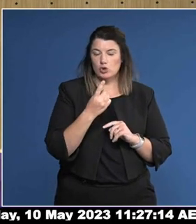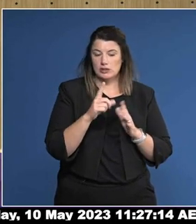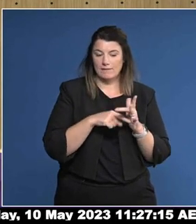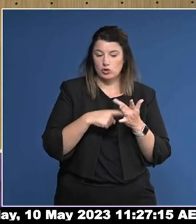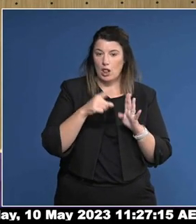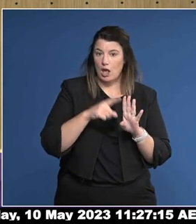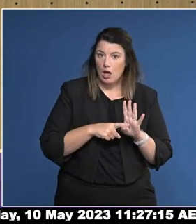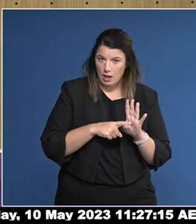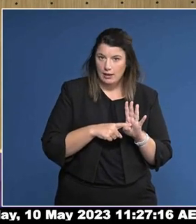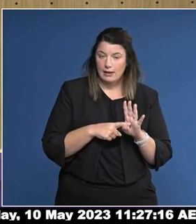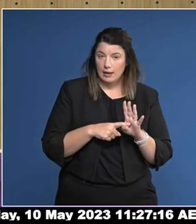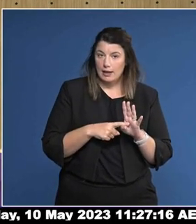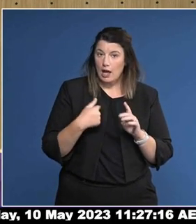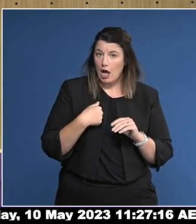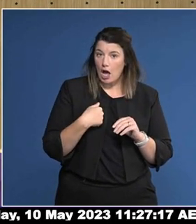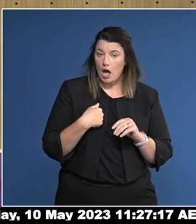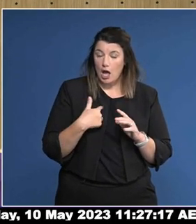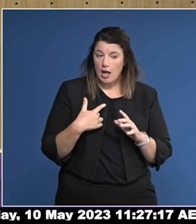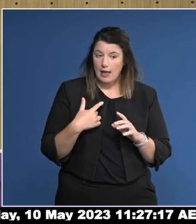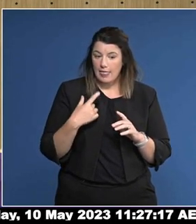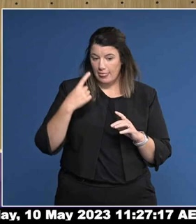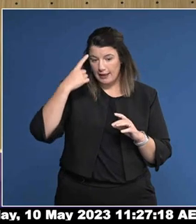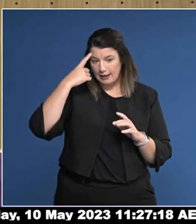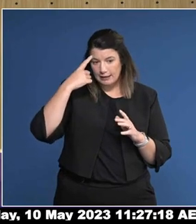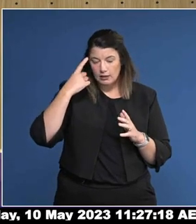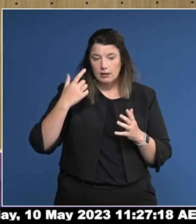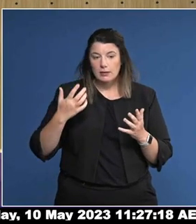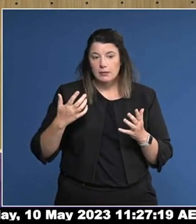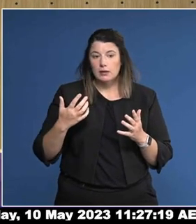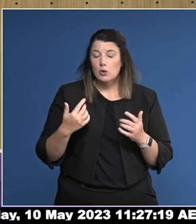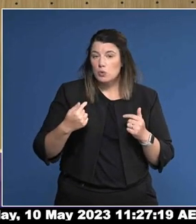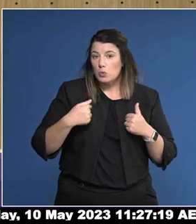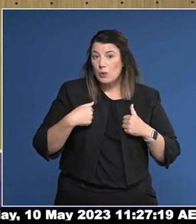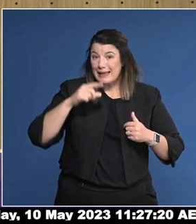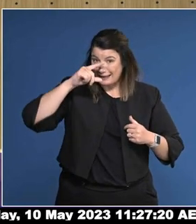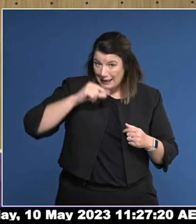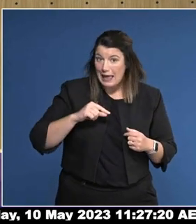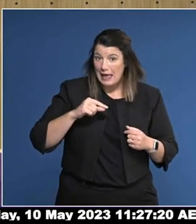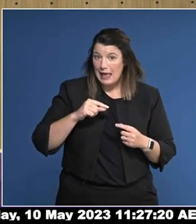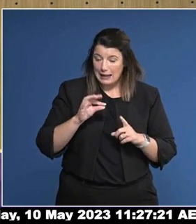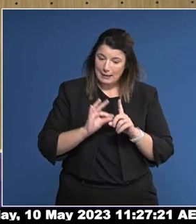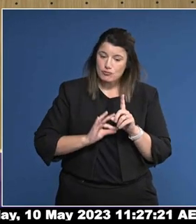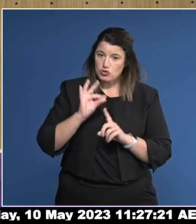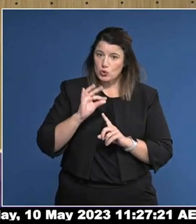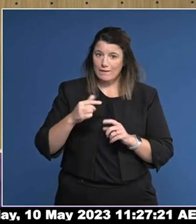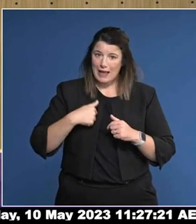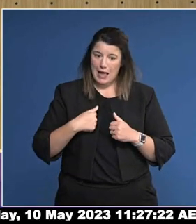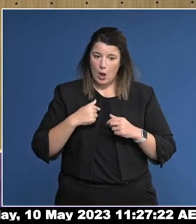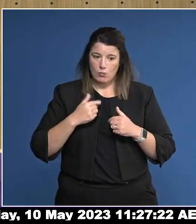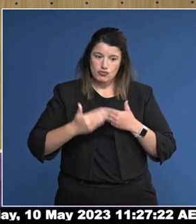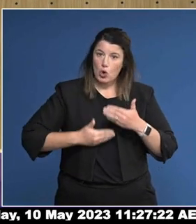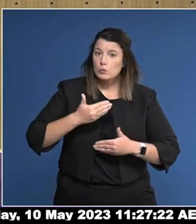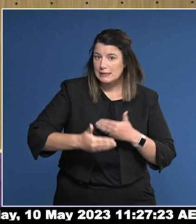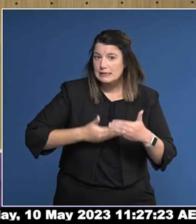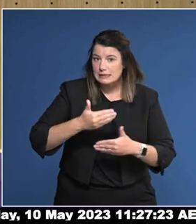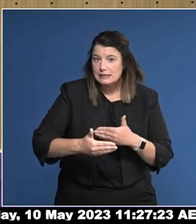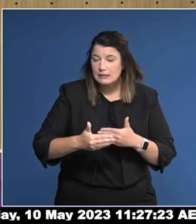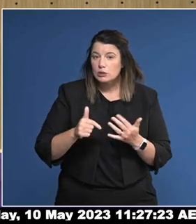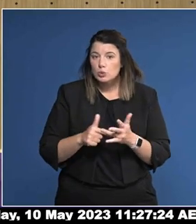I do agree that - that we can strengthen our - our approach in - in supporting students